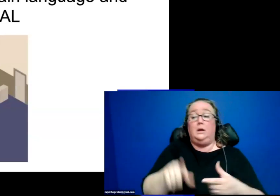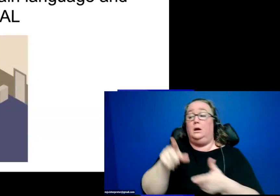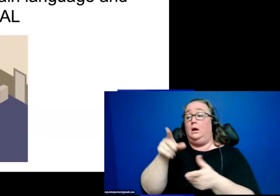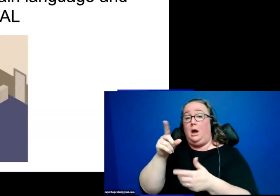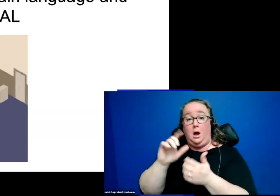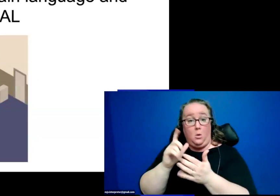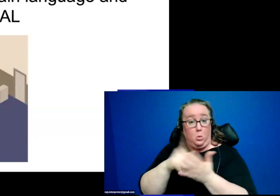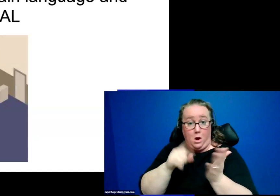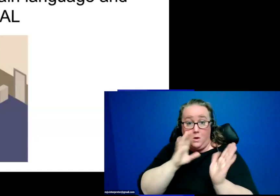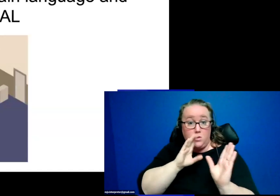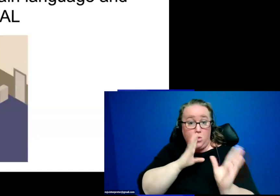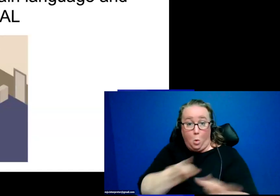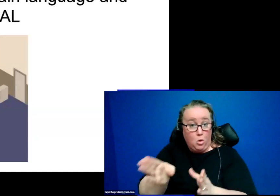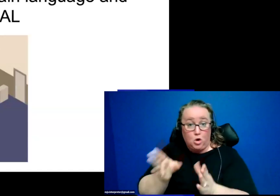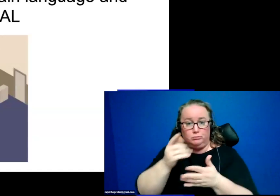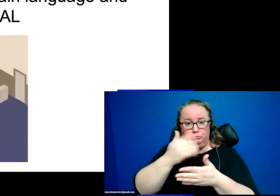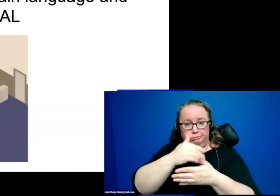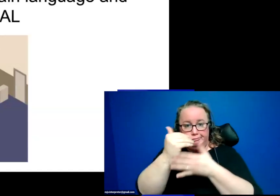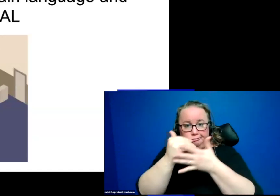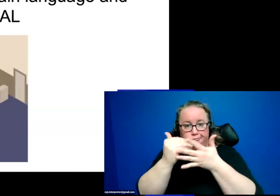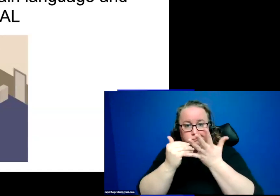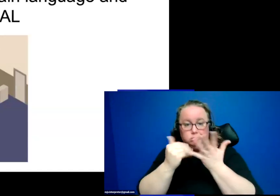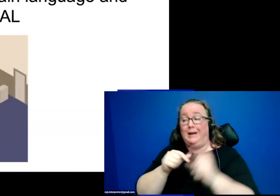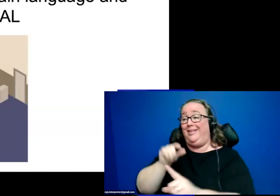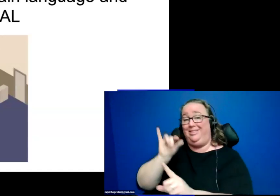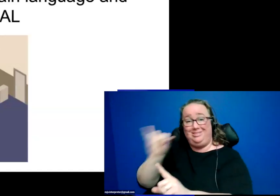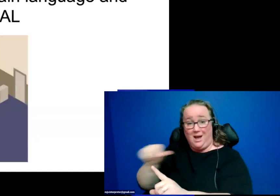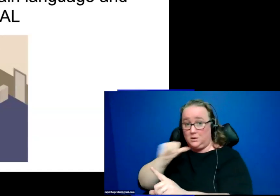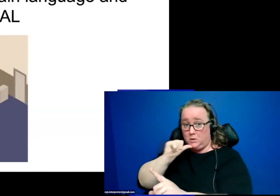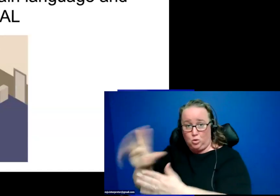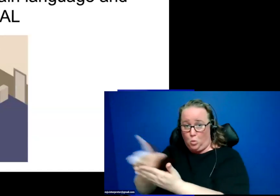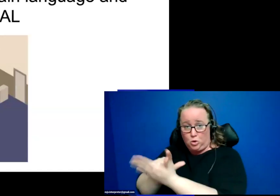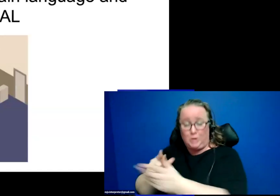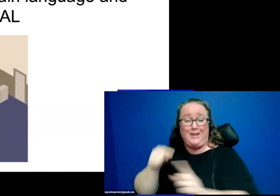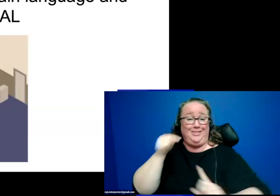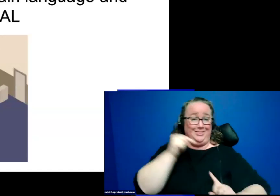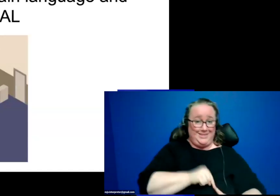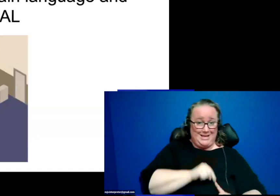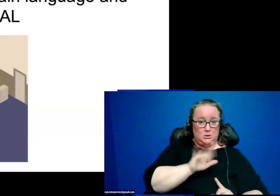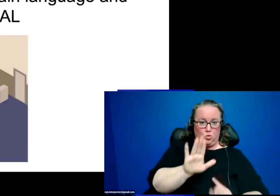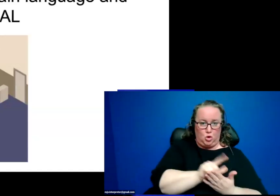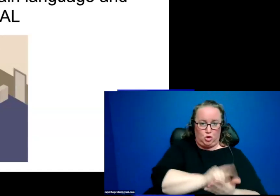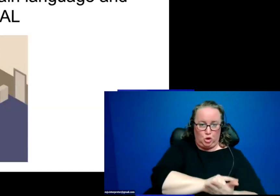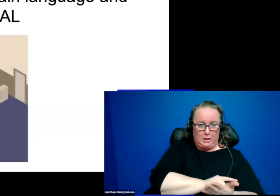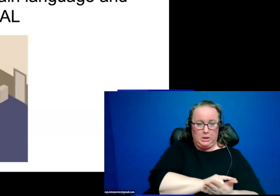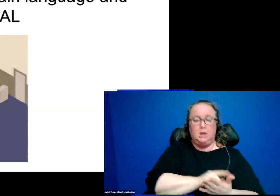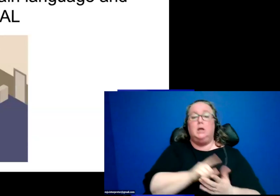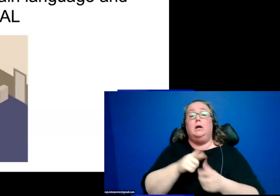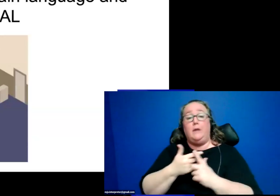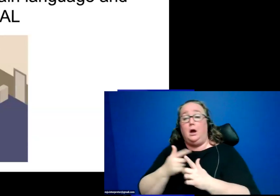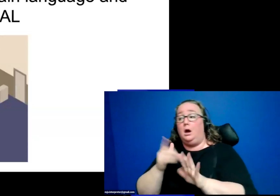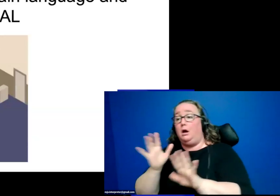This person is not your attorney, that's the CPS attorney. This is your attorney. And your attorney might be able to say something back to the CPS attorney,